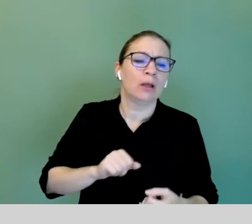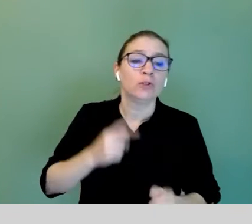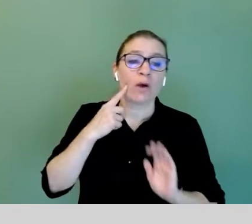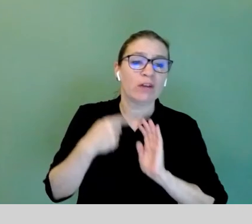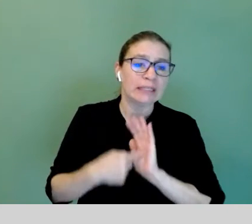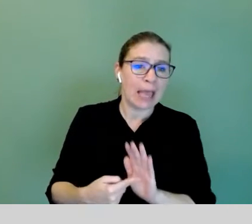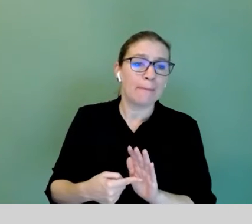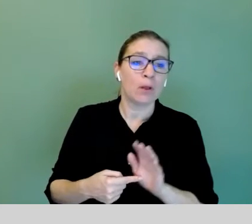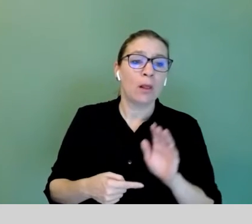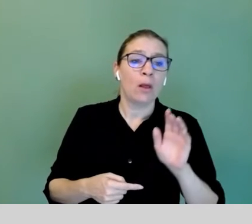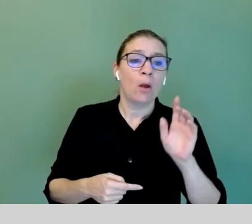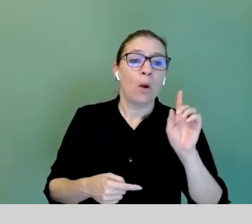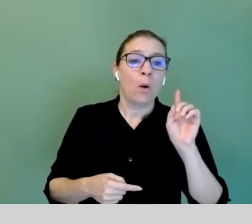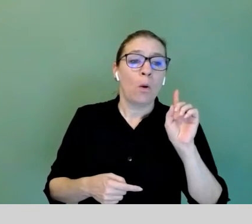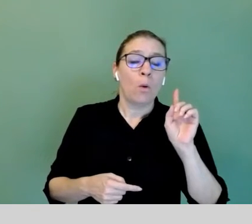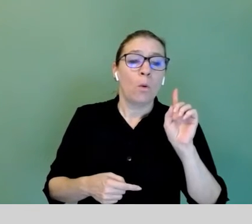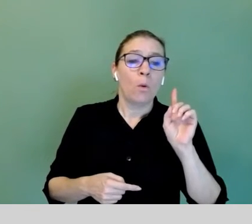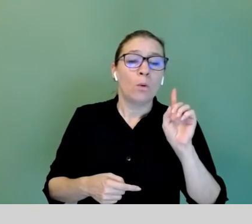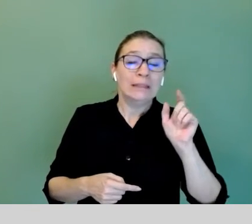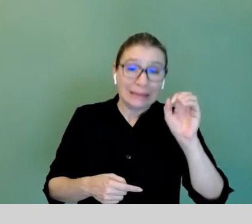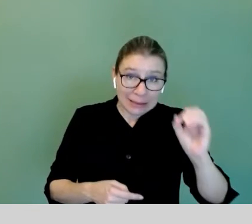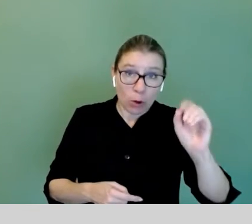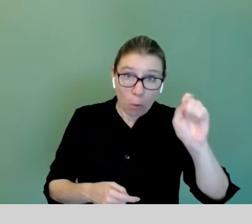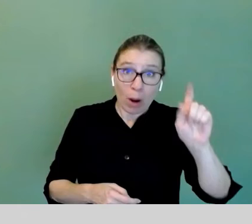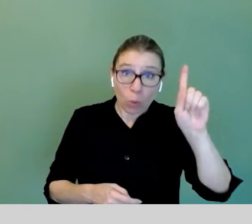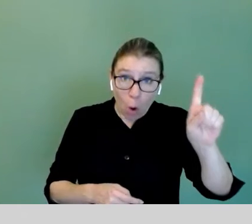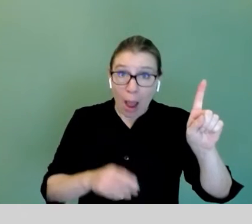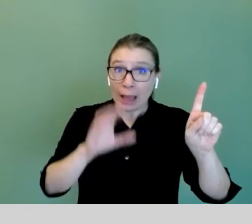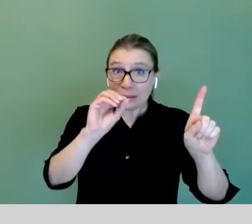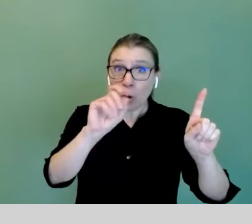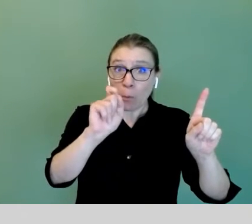So for example, adding 0.1, 0.1, 0.1